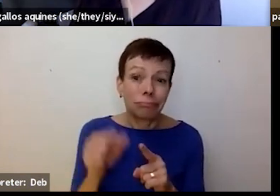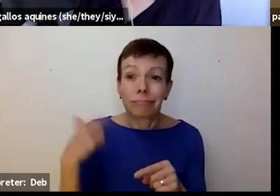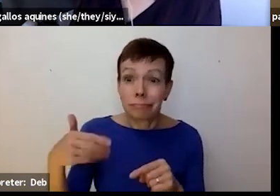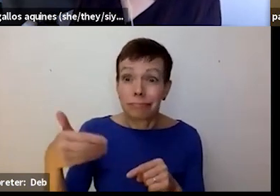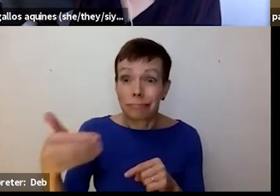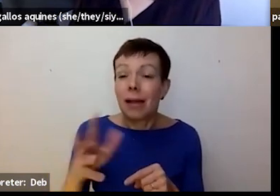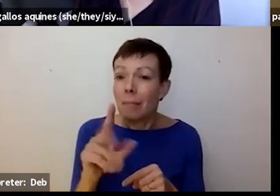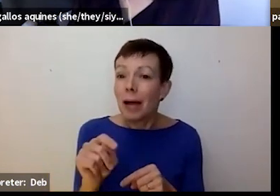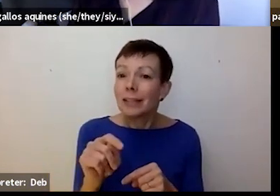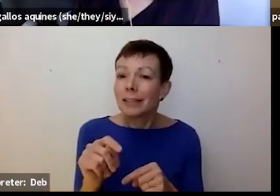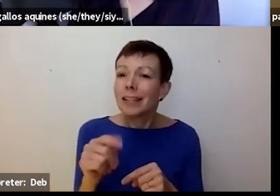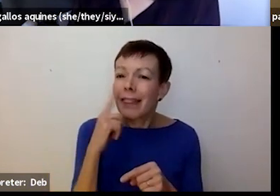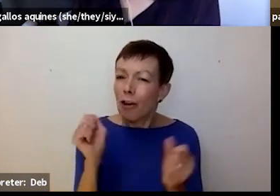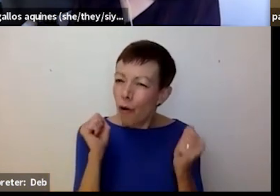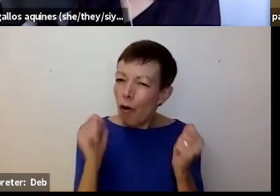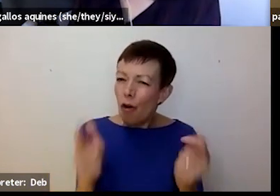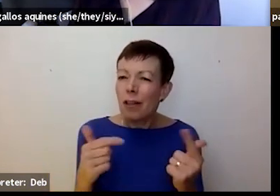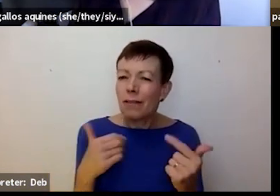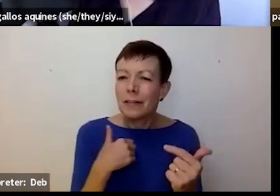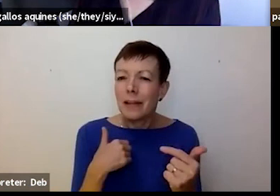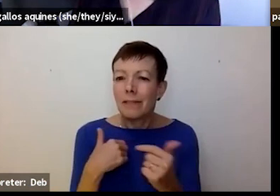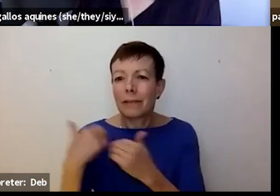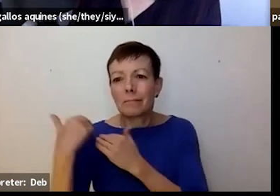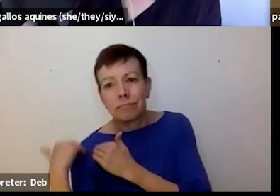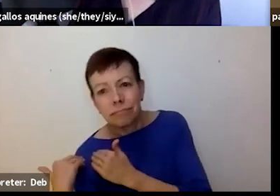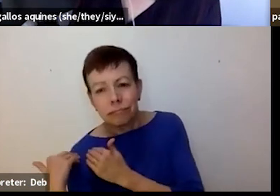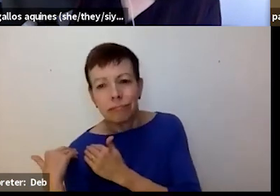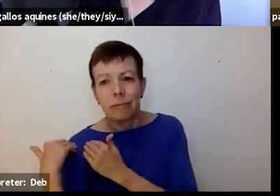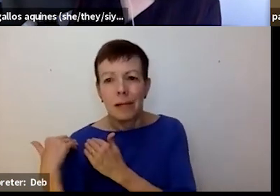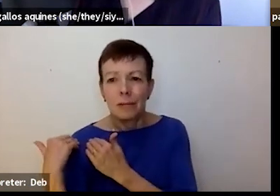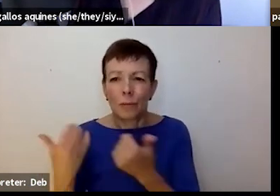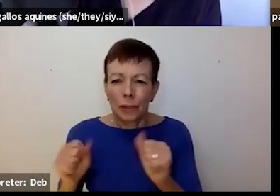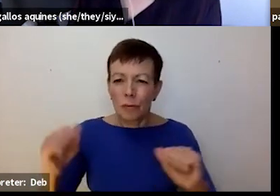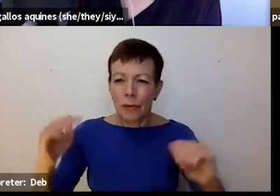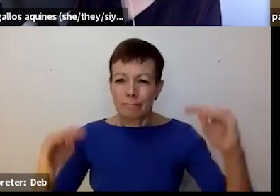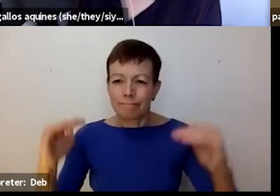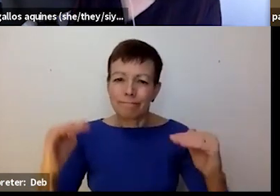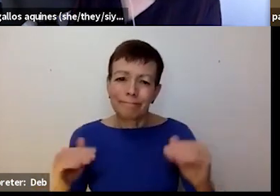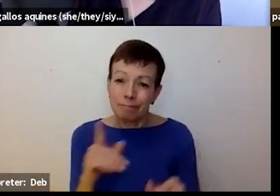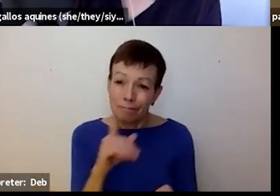That's all I wanted to add was just that, you know, it's, it's free flowing. Yeah. And it's